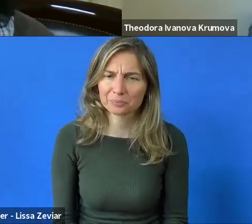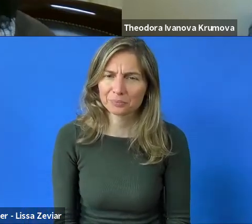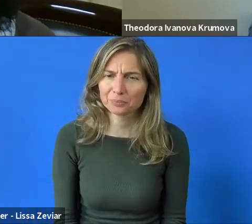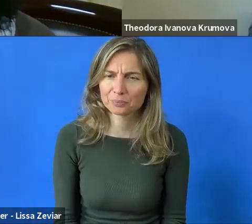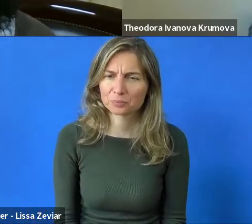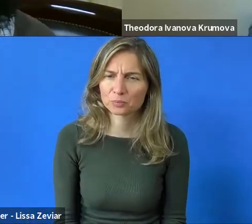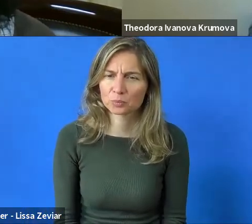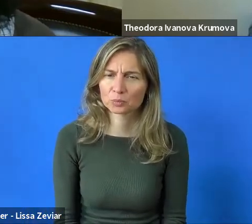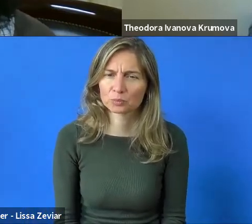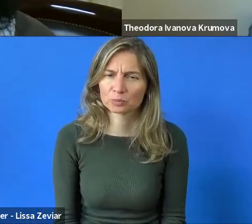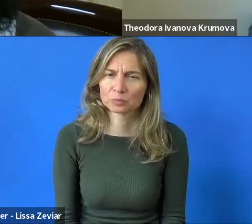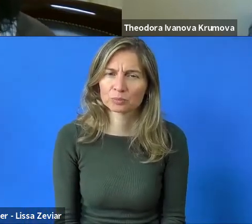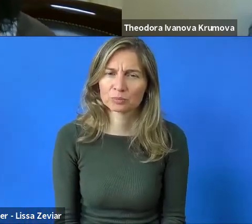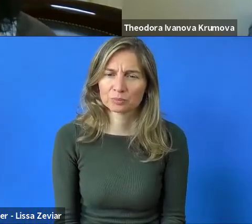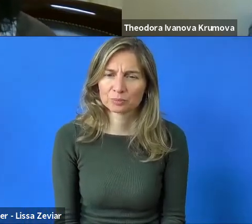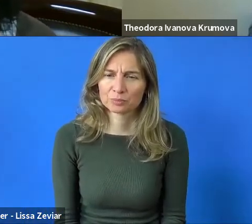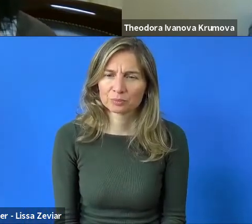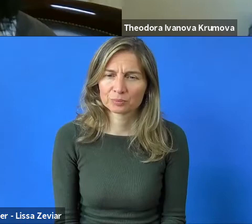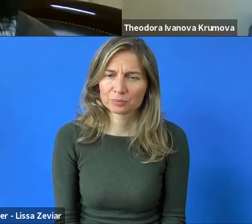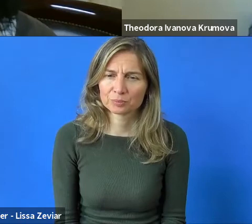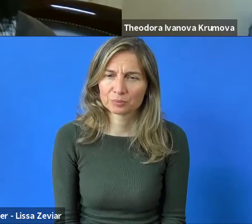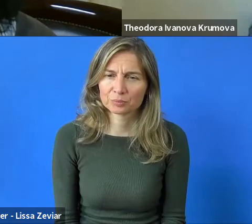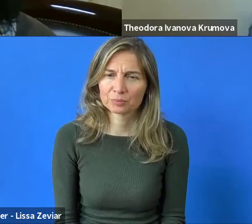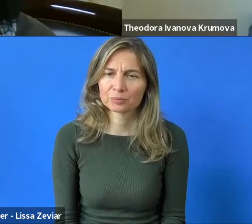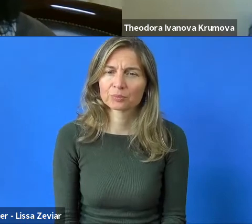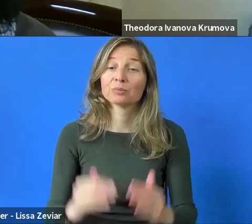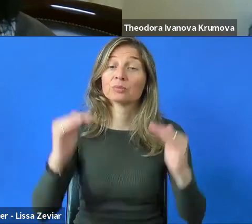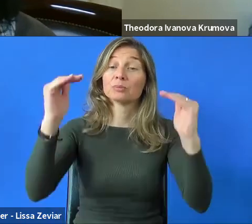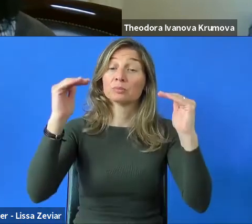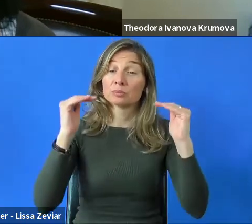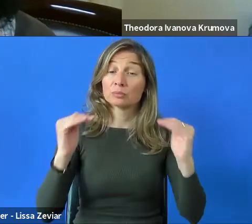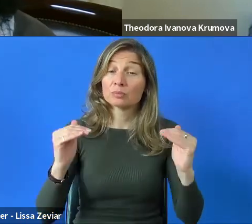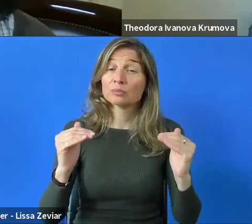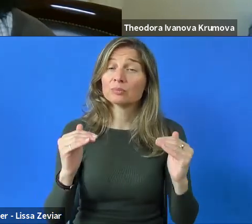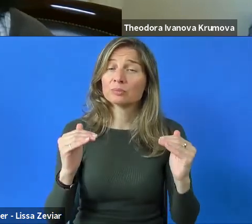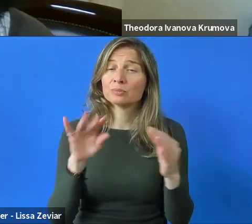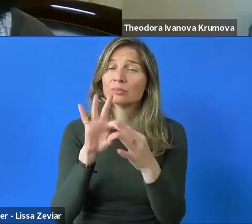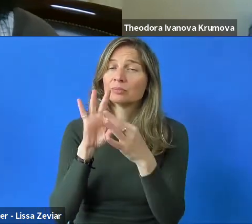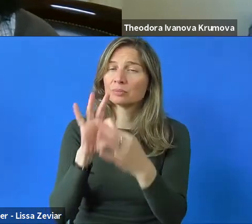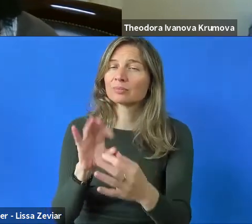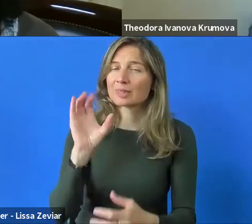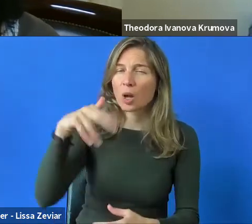Thank you very much, Marine. Apart from these questions I have another one which is, Theodora,